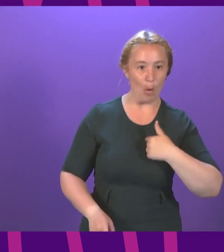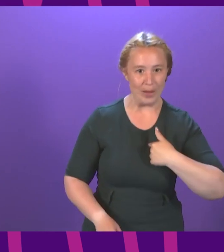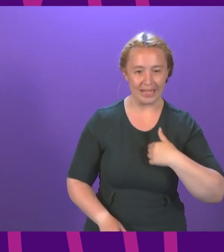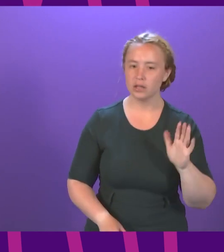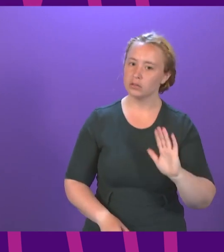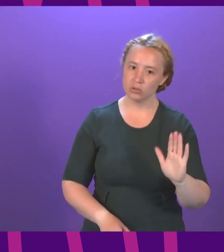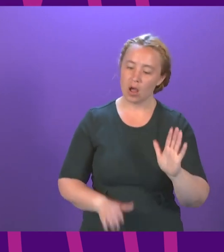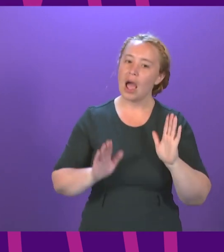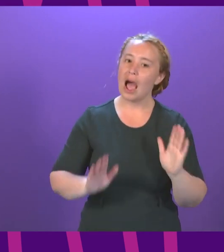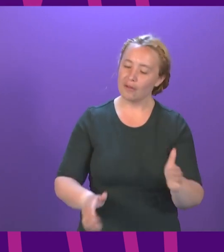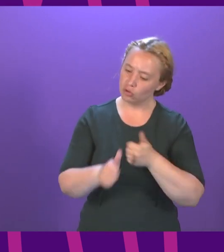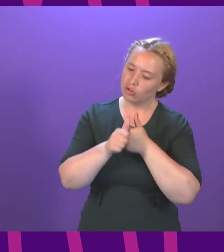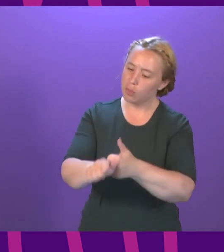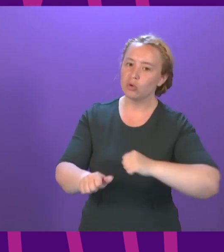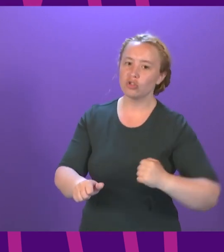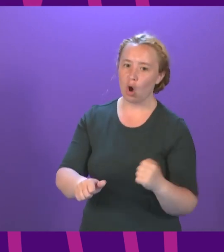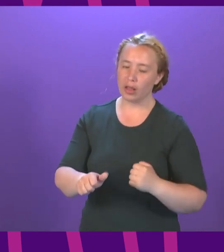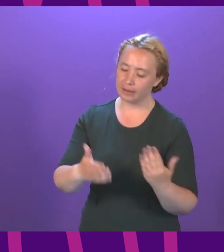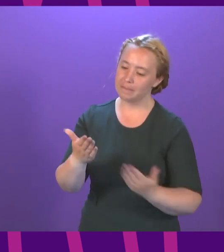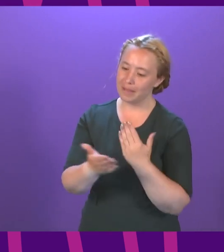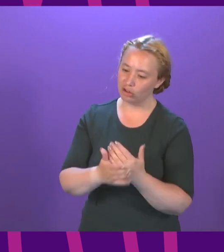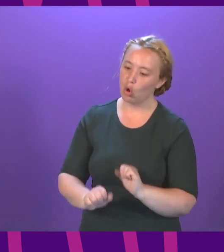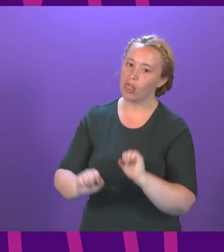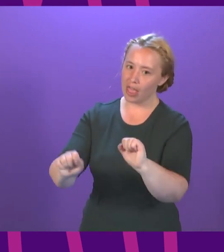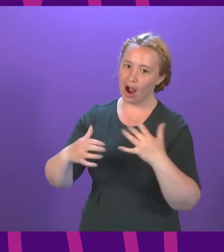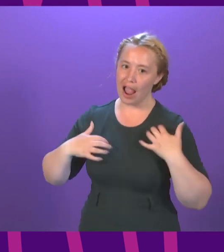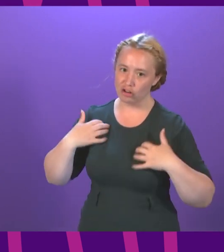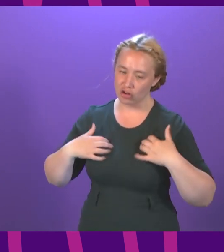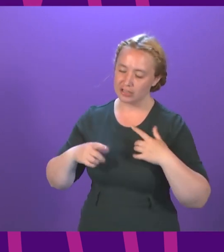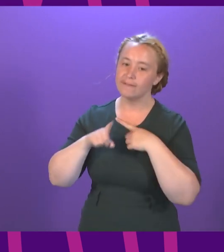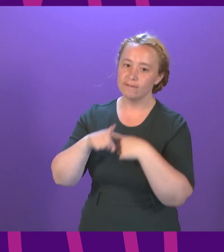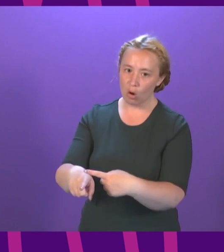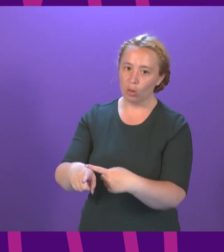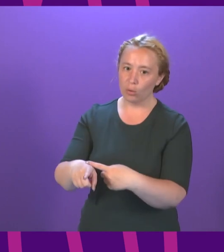the interests of the country overall. I will be prepared to accept any of the flak and criticism